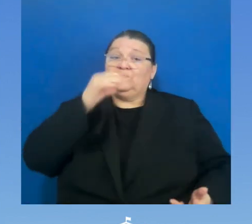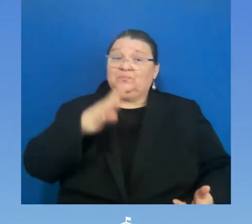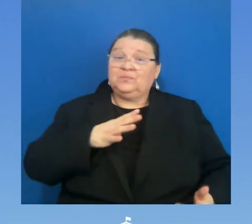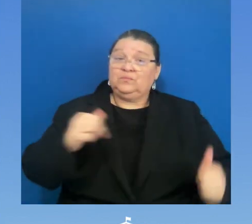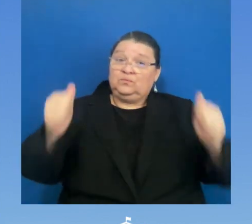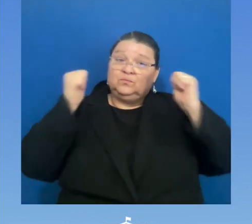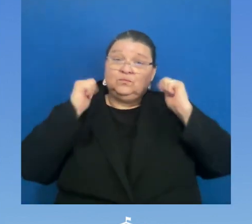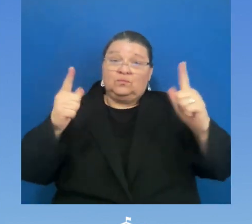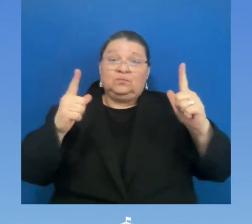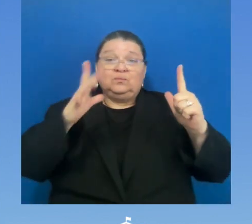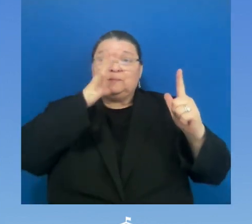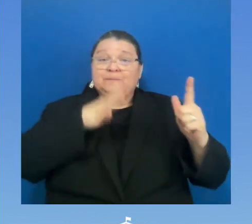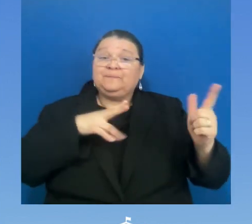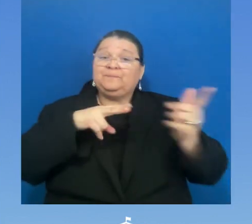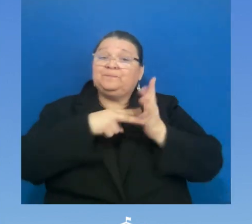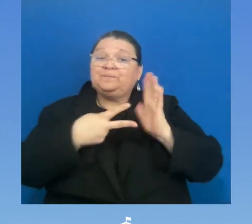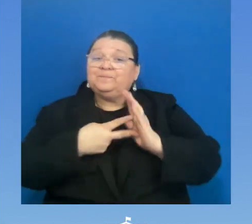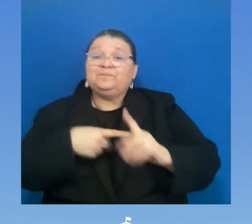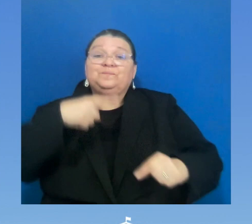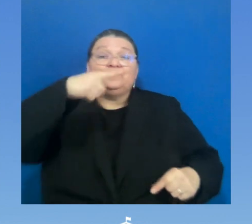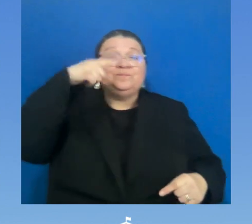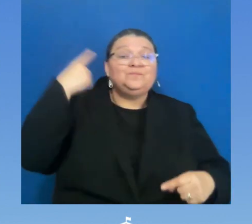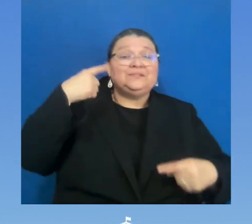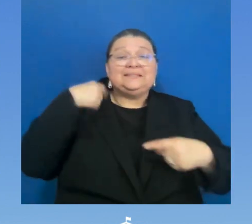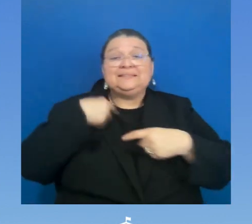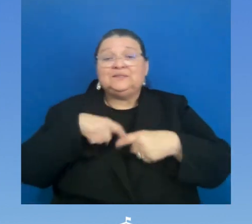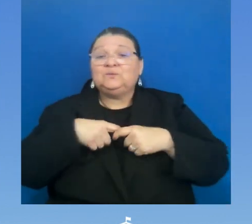immigrant indigenous women in essential jobs